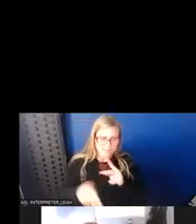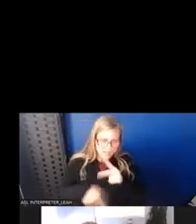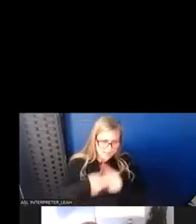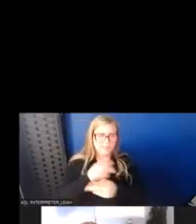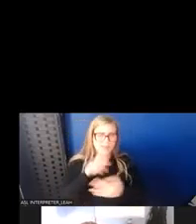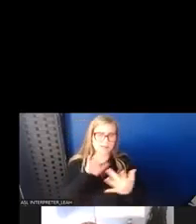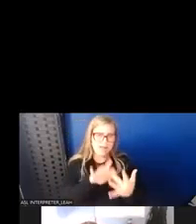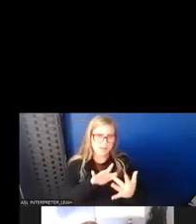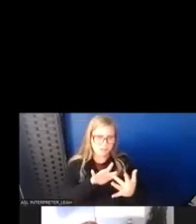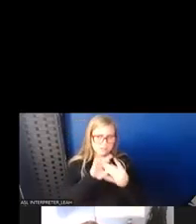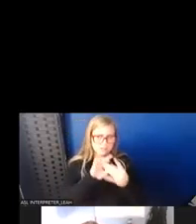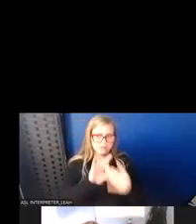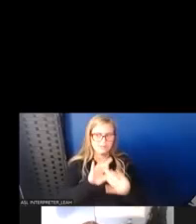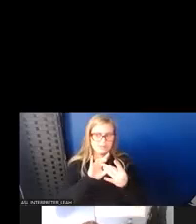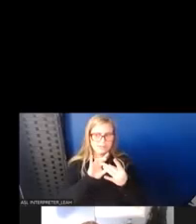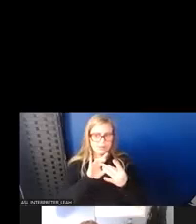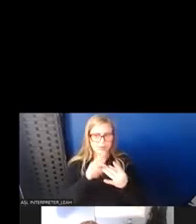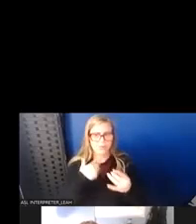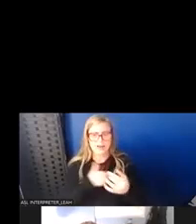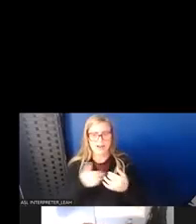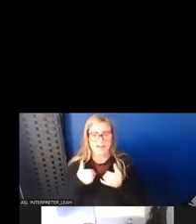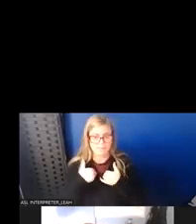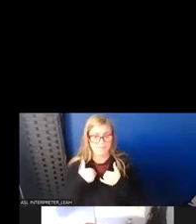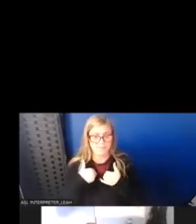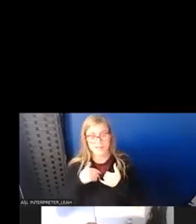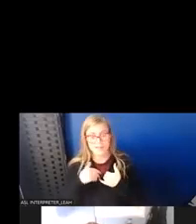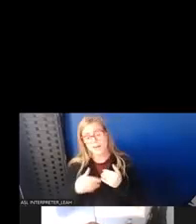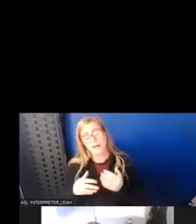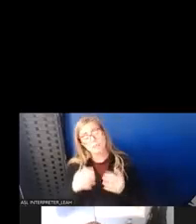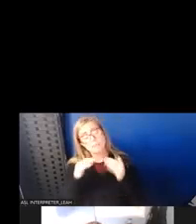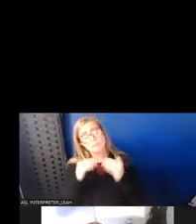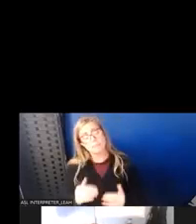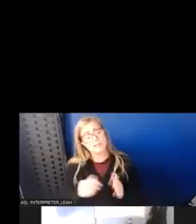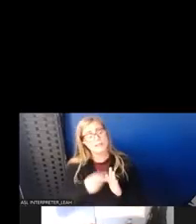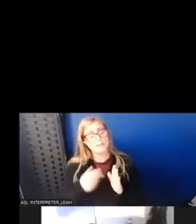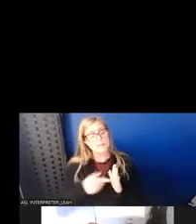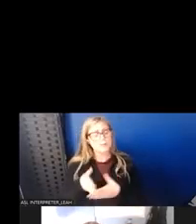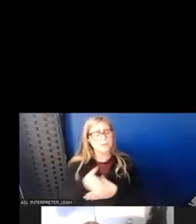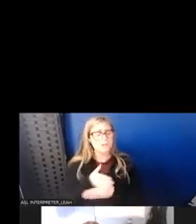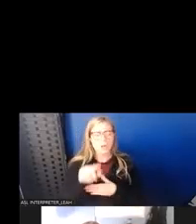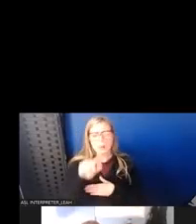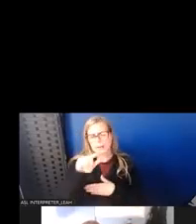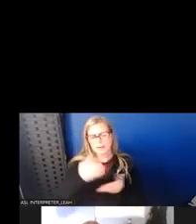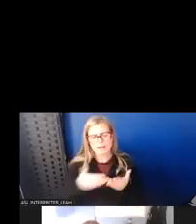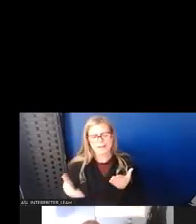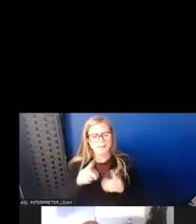Then sometimes we share little things, but we don't really elaborate on it and without really having that depth and